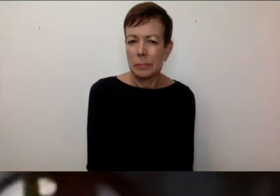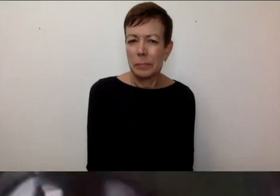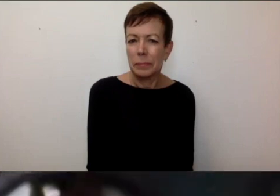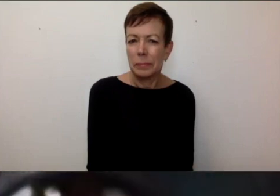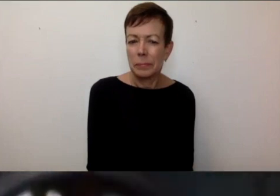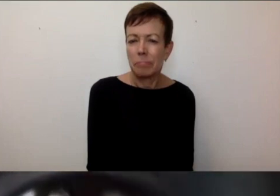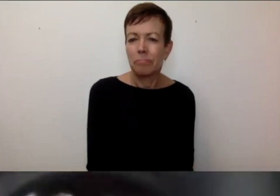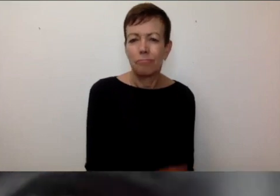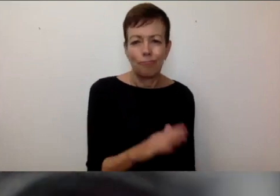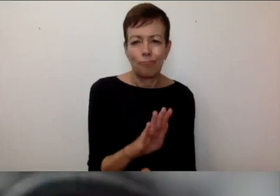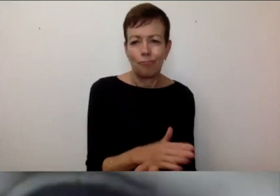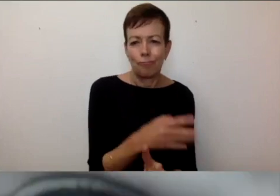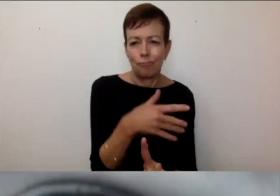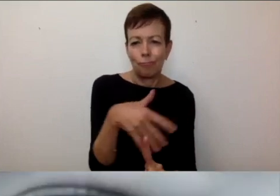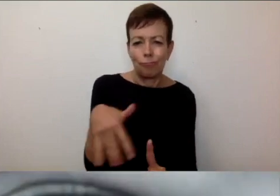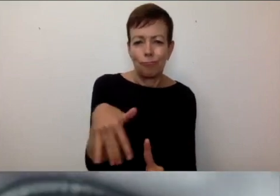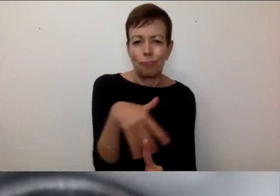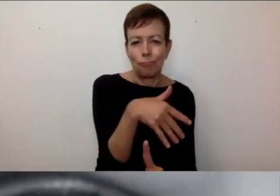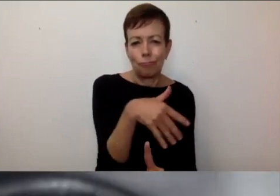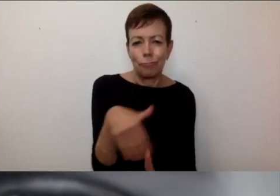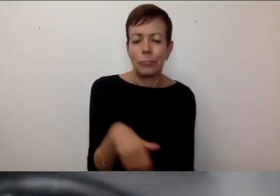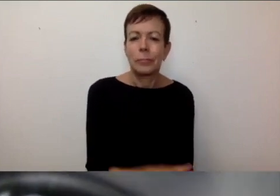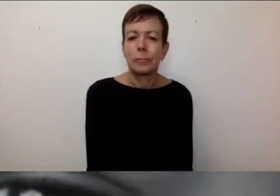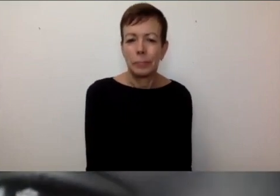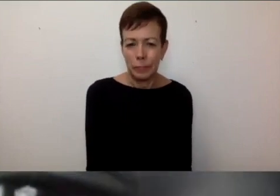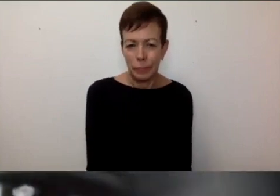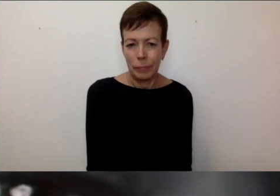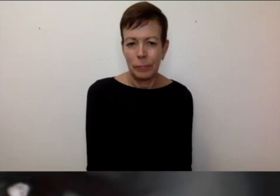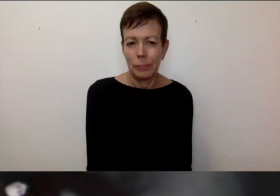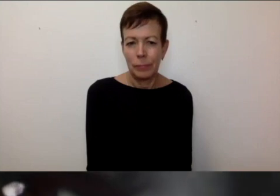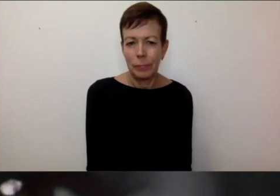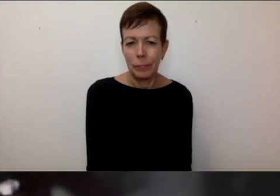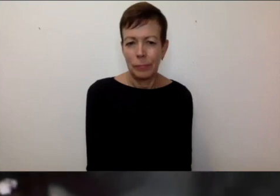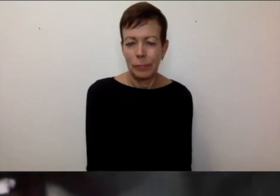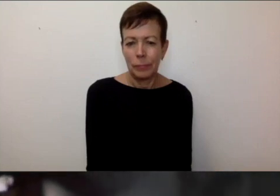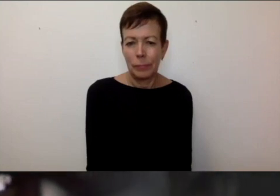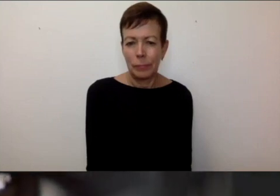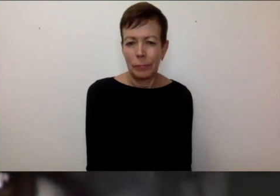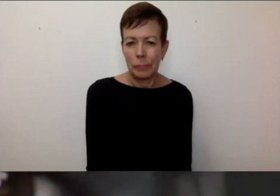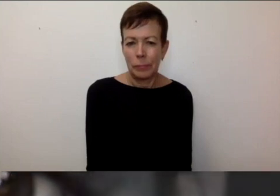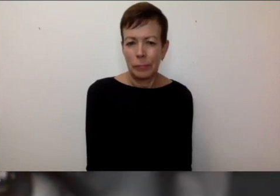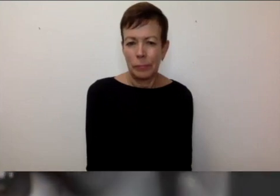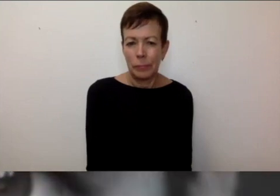stagnant and uncertain fluctuating earnings and living on the edge